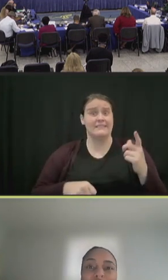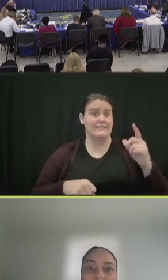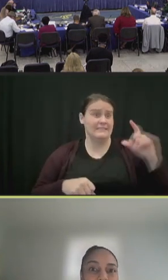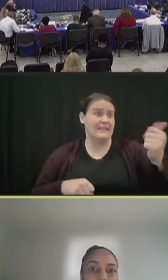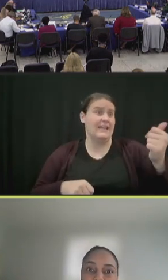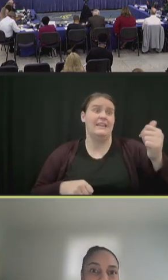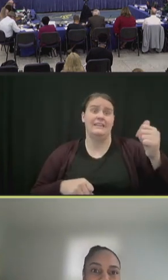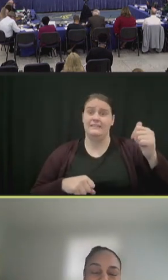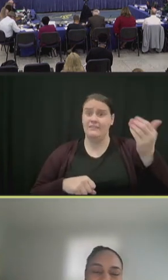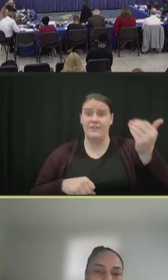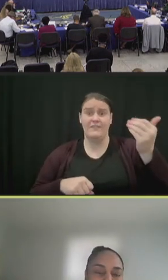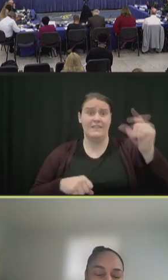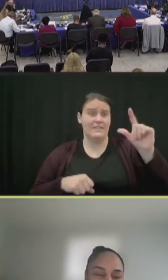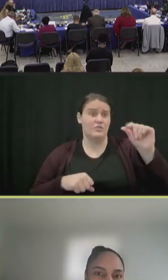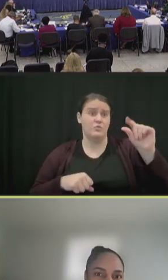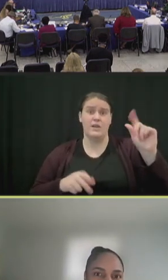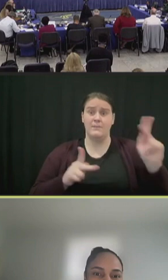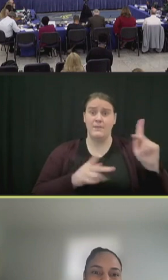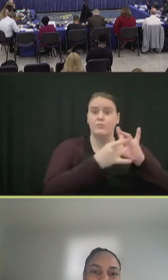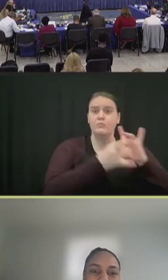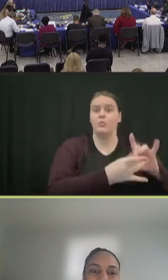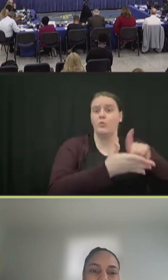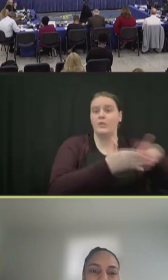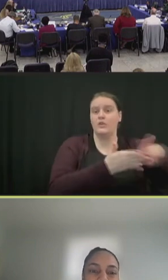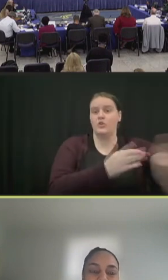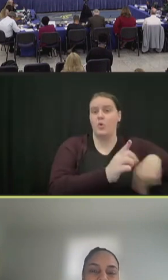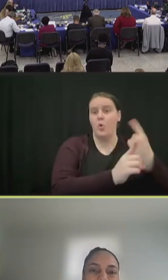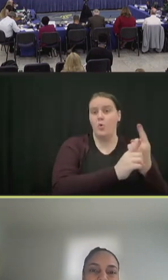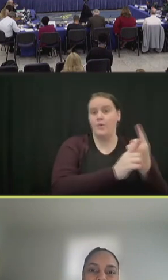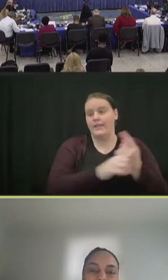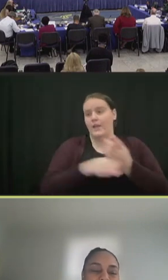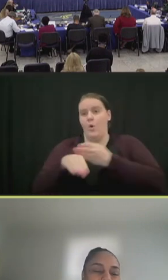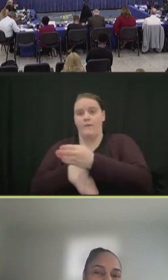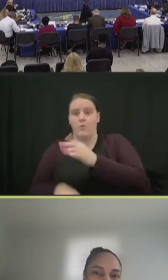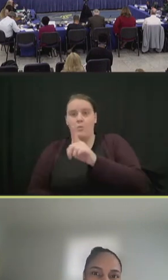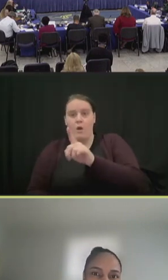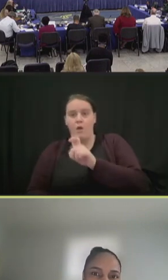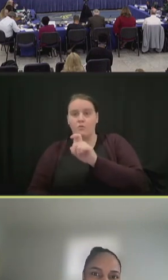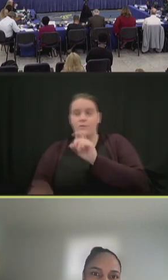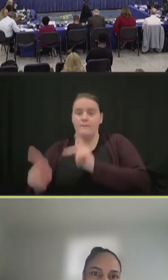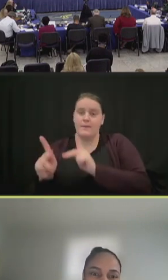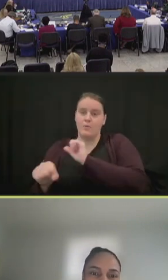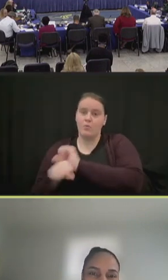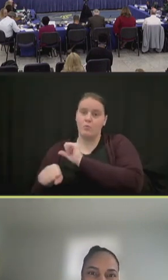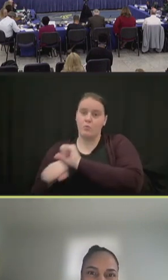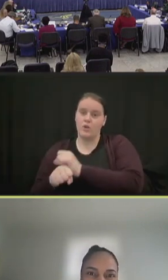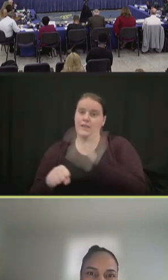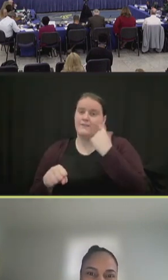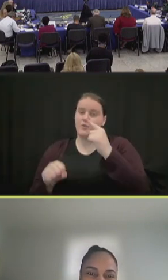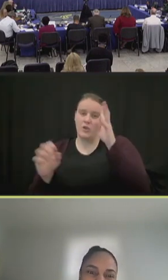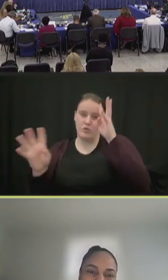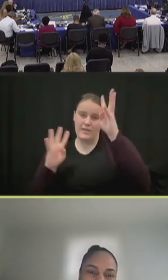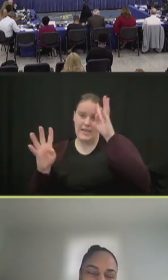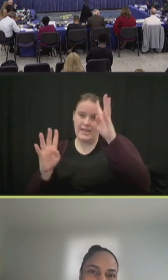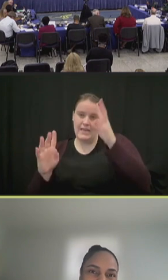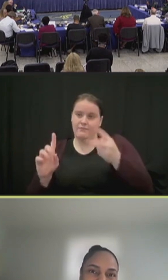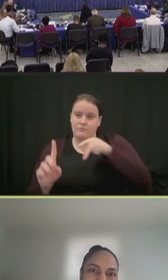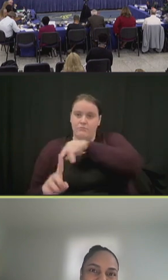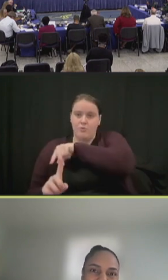100 people on the creative side working on this. But we're certainly trying to address it. Yeah.